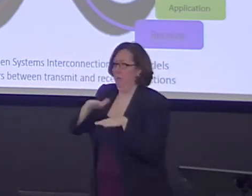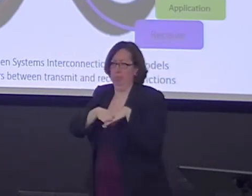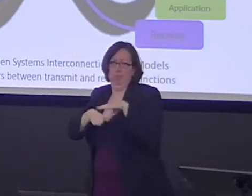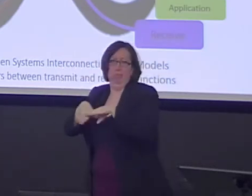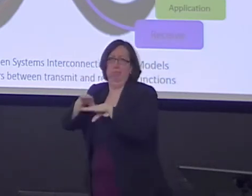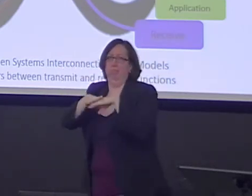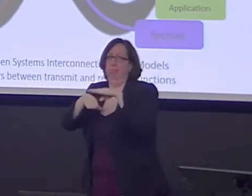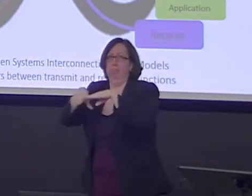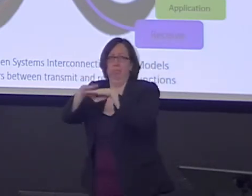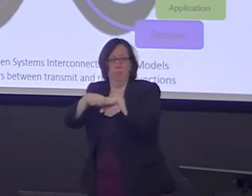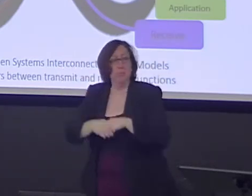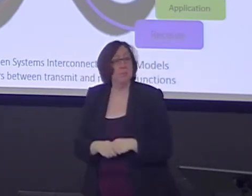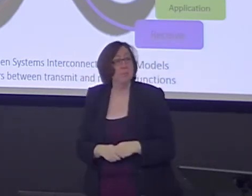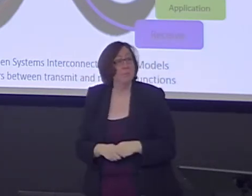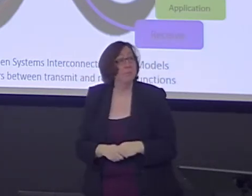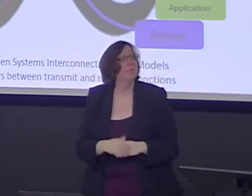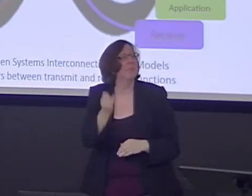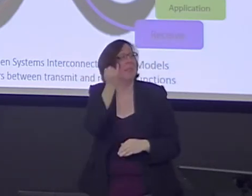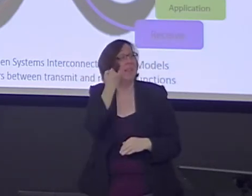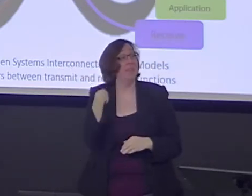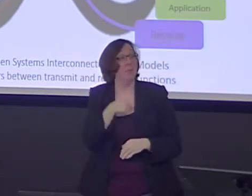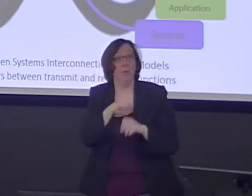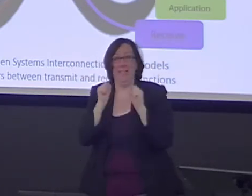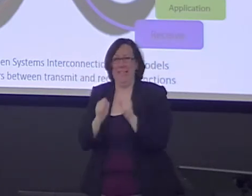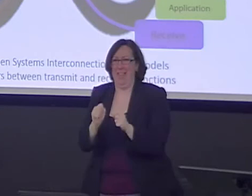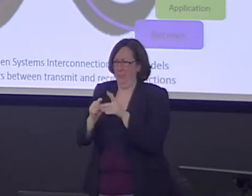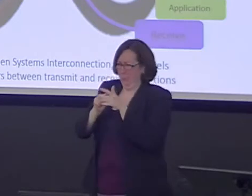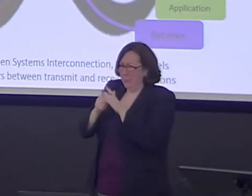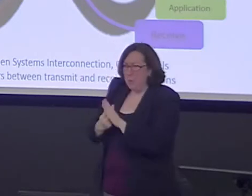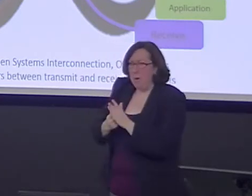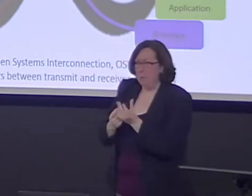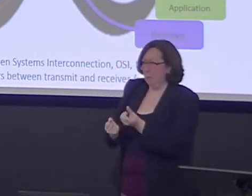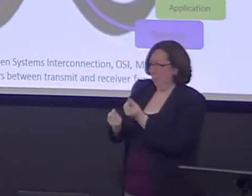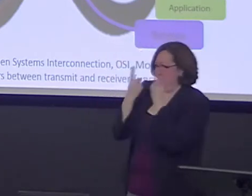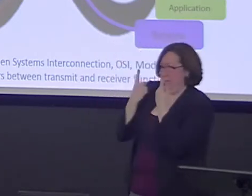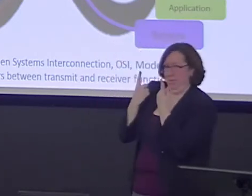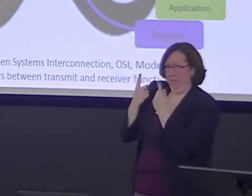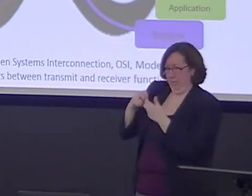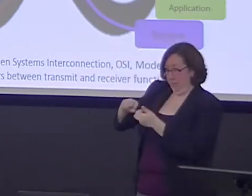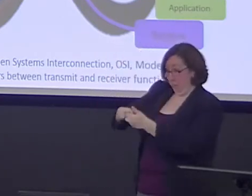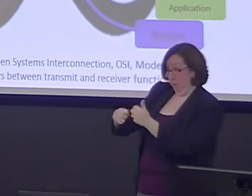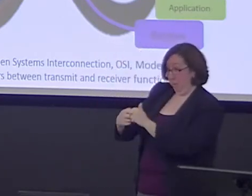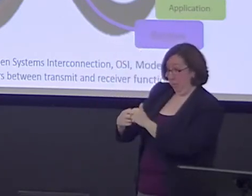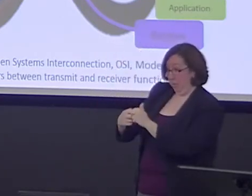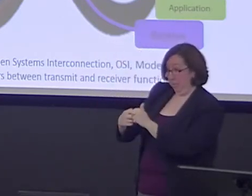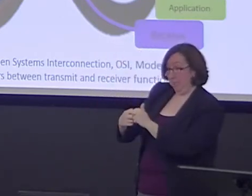but if we can begin to structure this whole problem in terms of the engineering